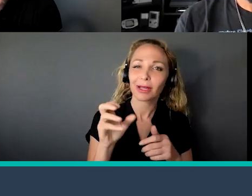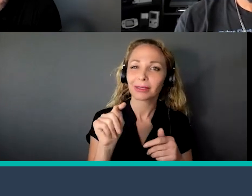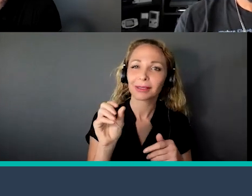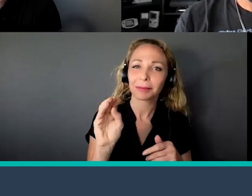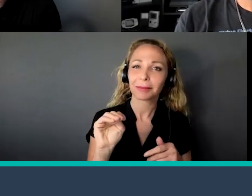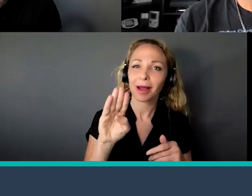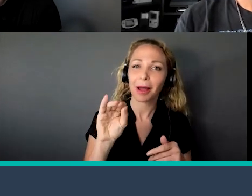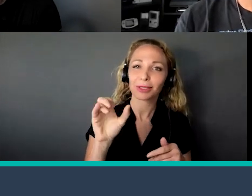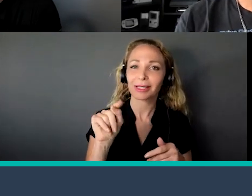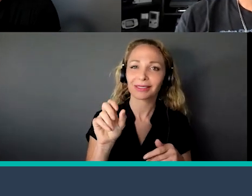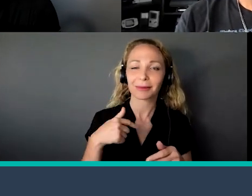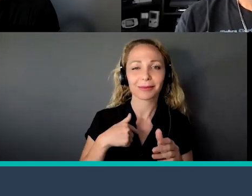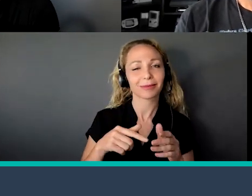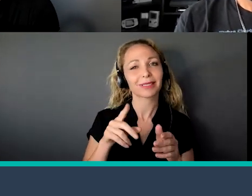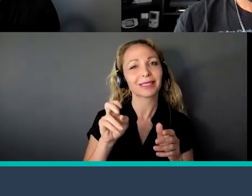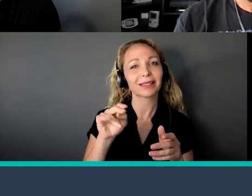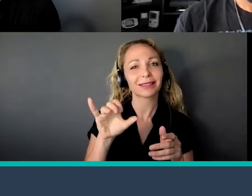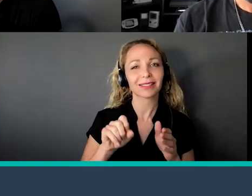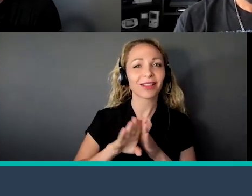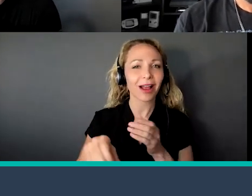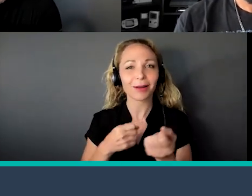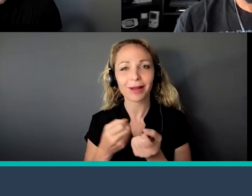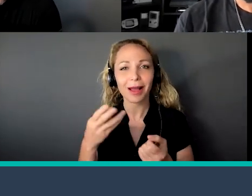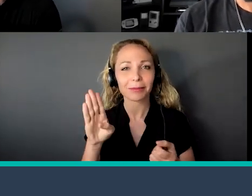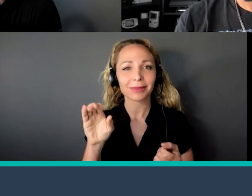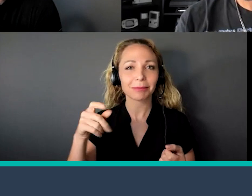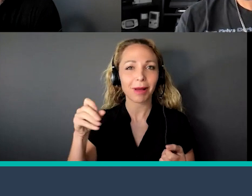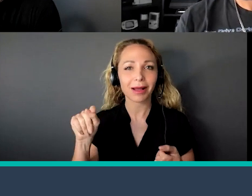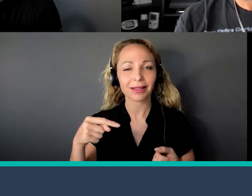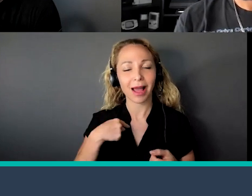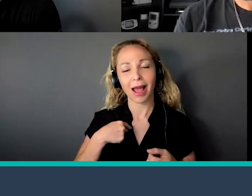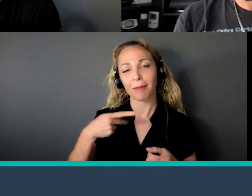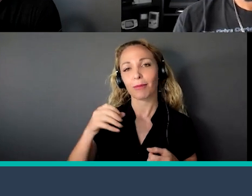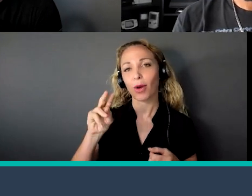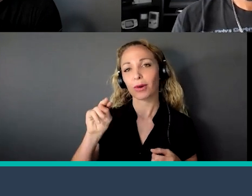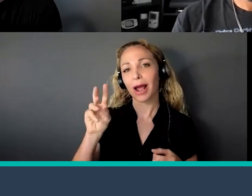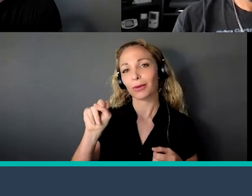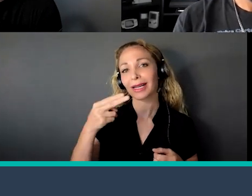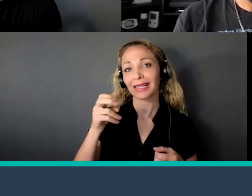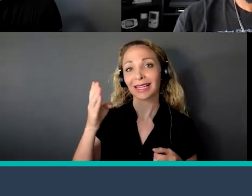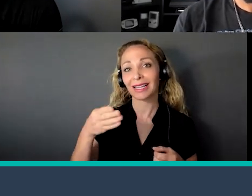I AM DENNIS, DEVELOPER AT HubSpotS AND PRONOUNS, HE/HIM.